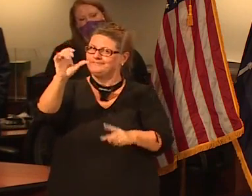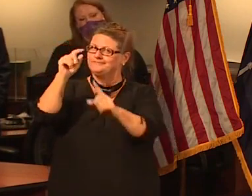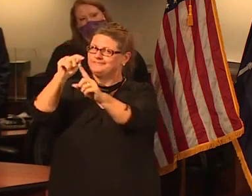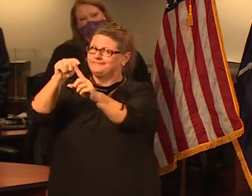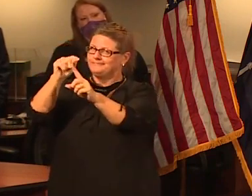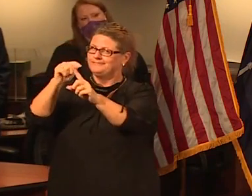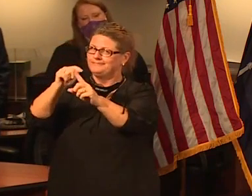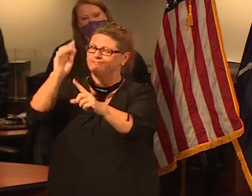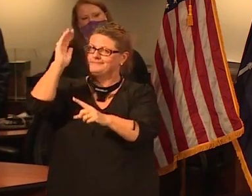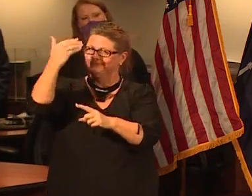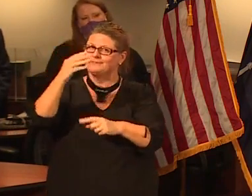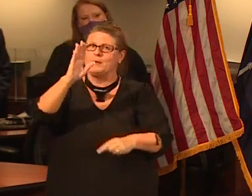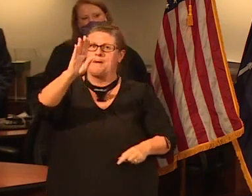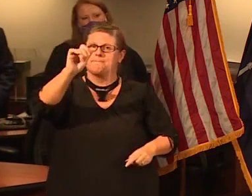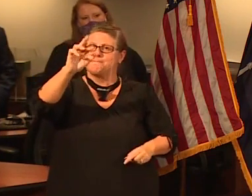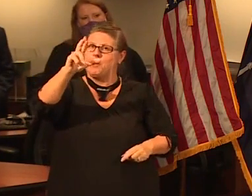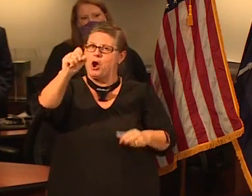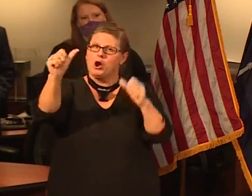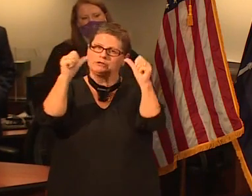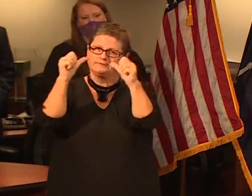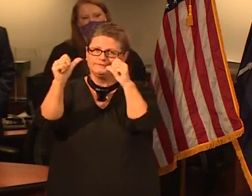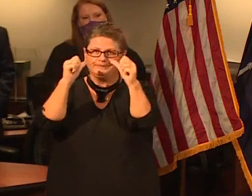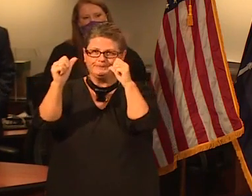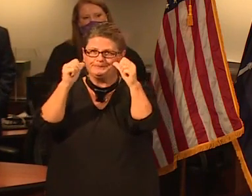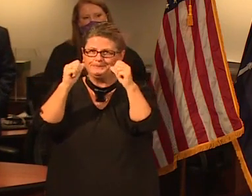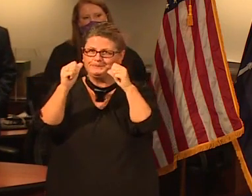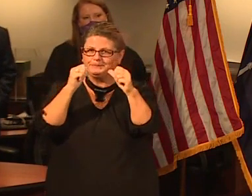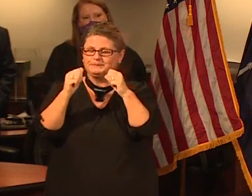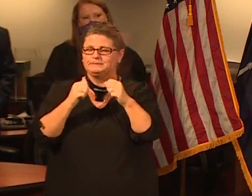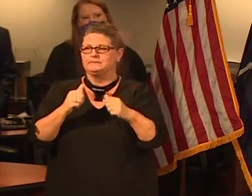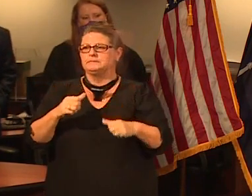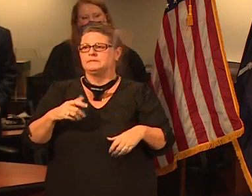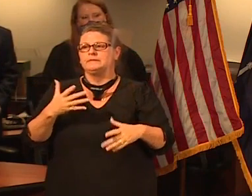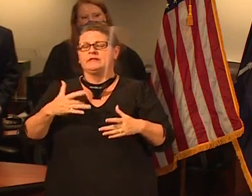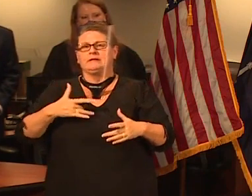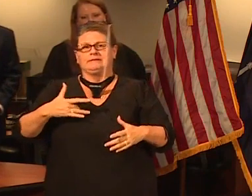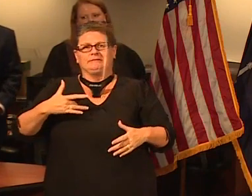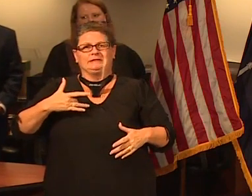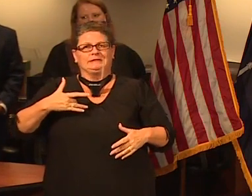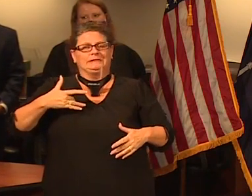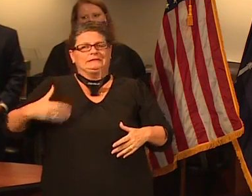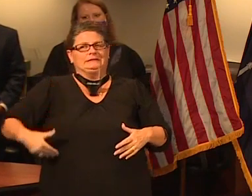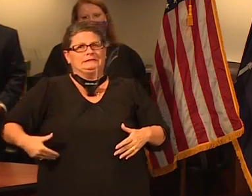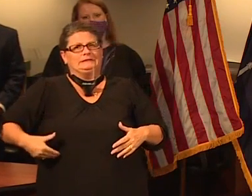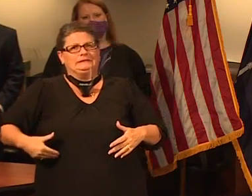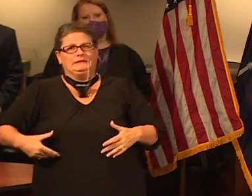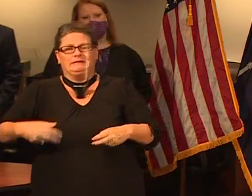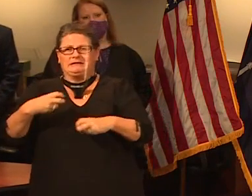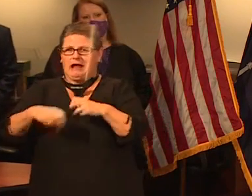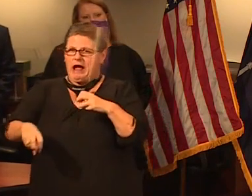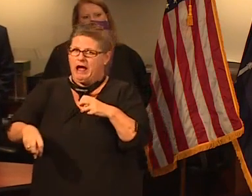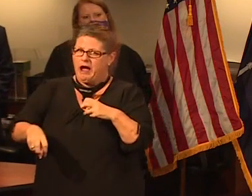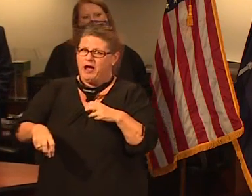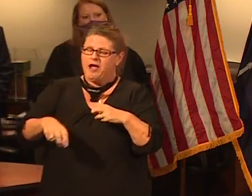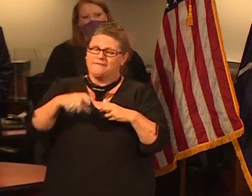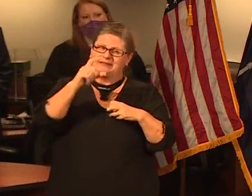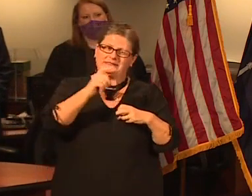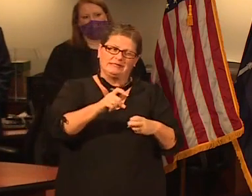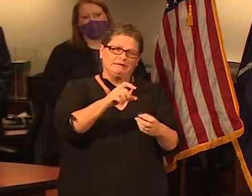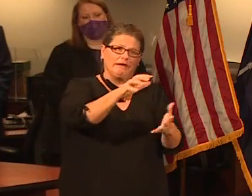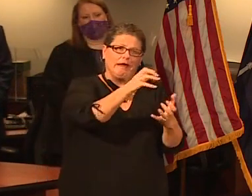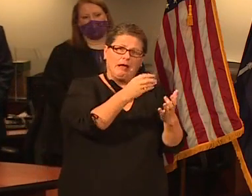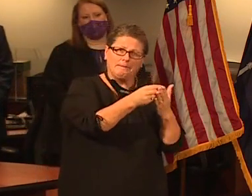WE HAVE SEEN VERY HIGH CASES INCLUDING AT THE UNIVERSITY OF SOUTH CAROLINA, BARS IN PARTICULAR, BAR OWNERS IN PARTICULAR HAVE BEEN RAISING ALARMS.